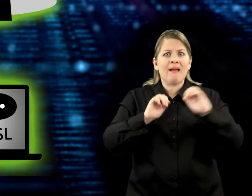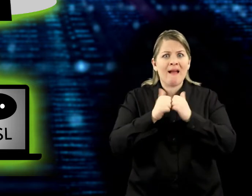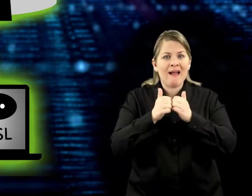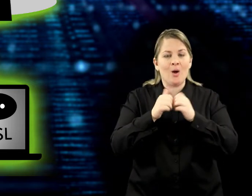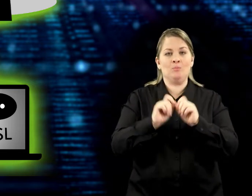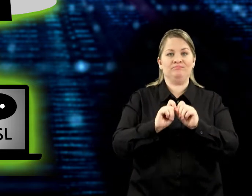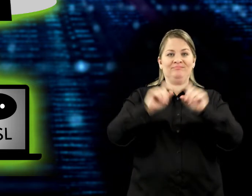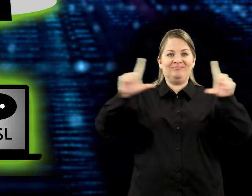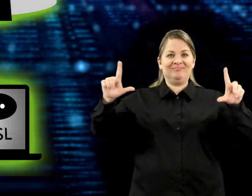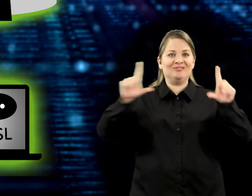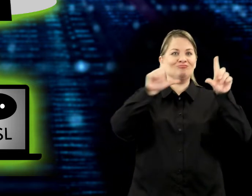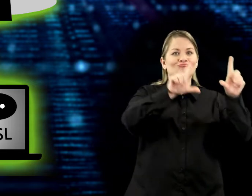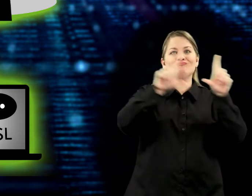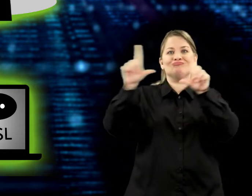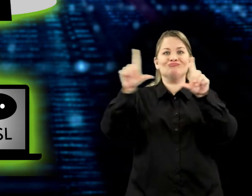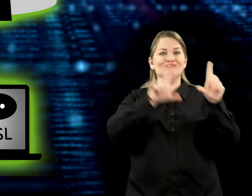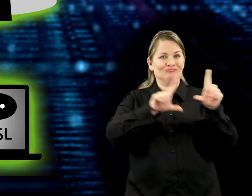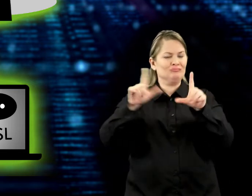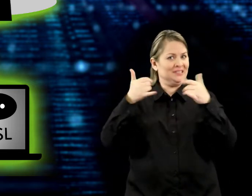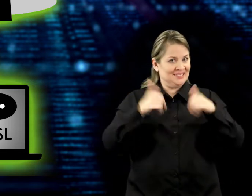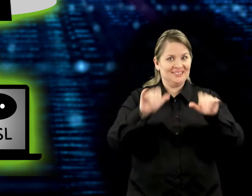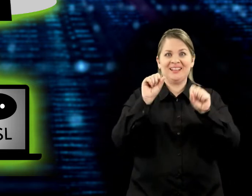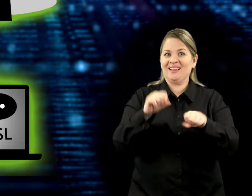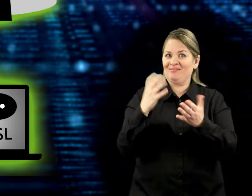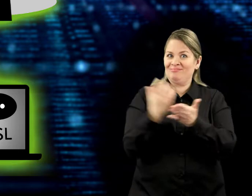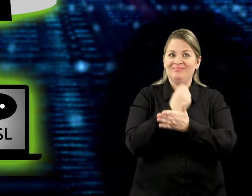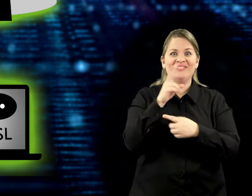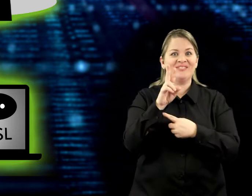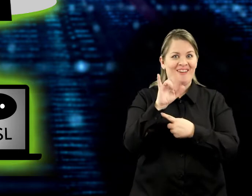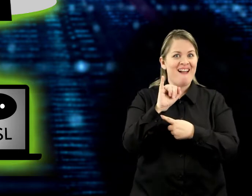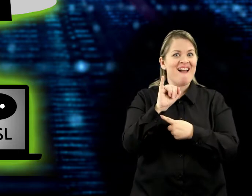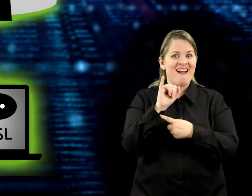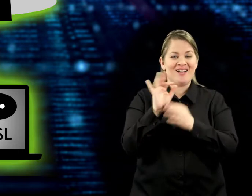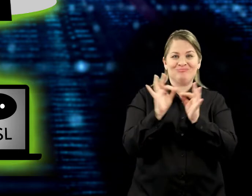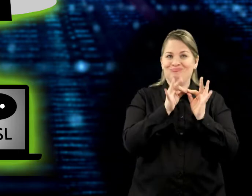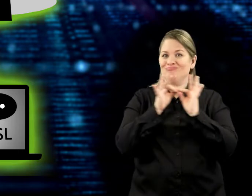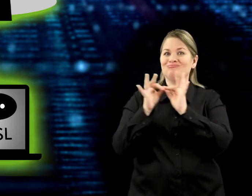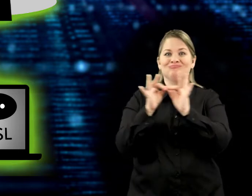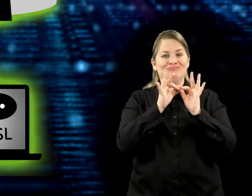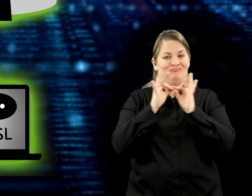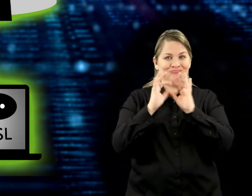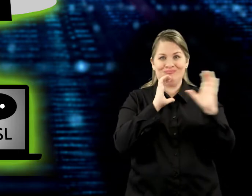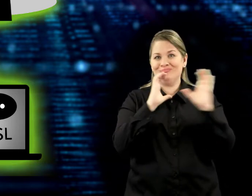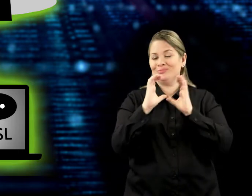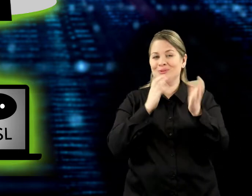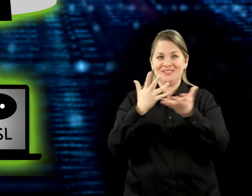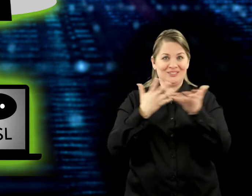Unlike VRS, a remote interpreter must be arranged in advance,